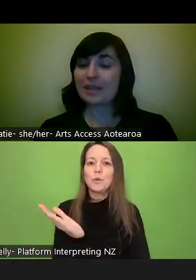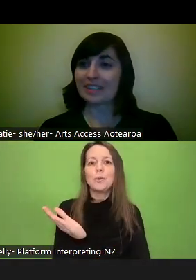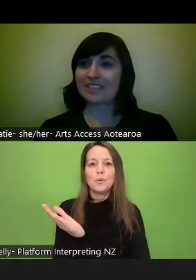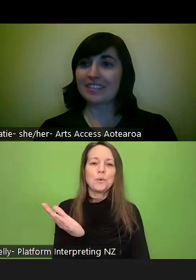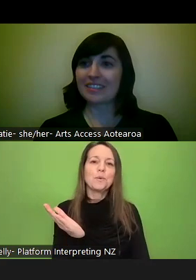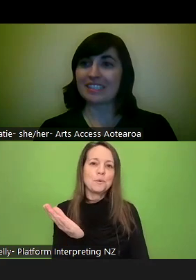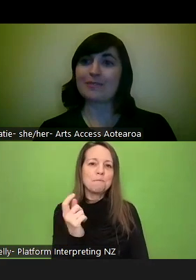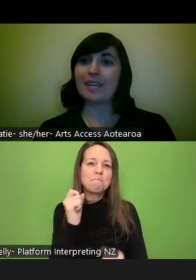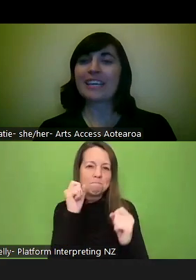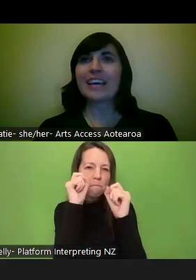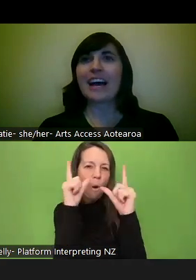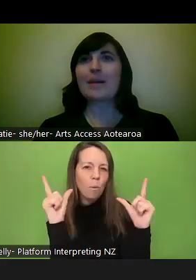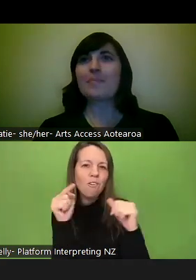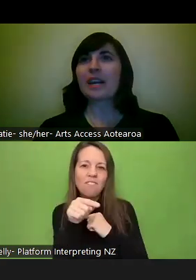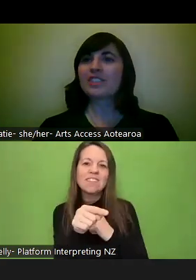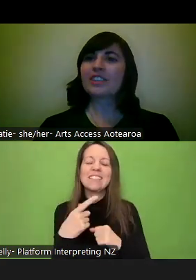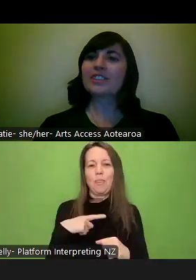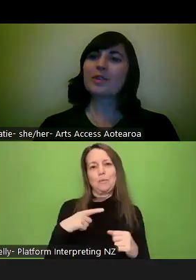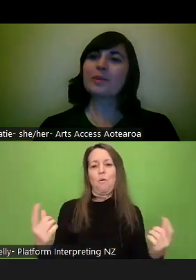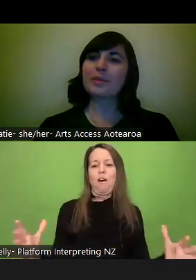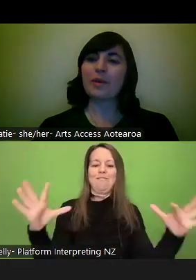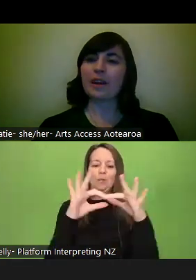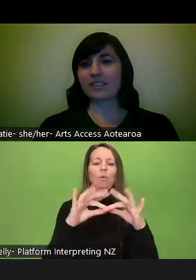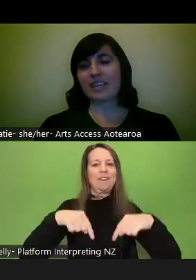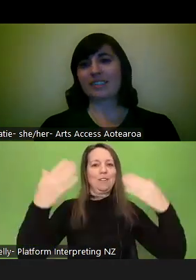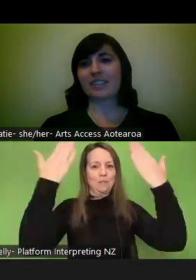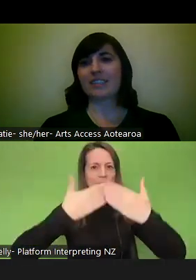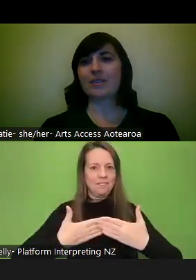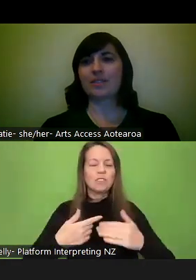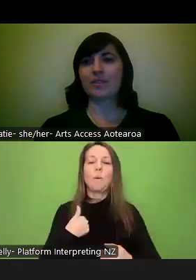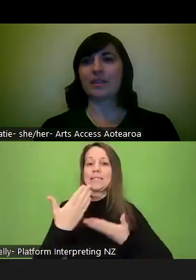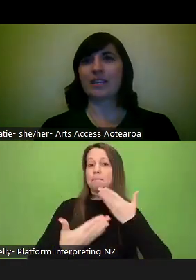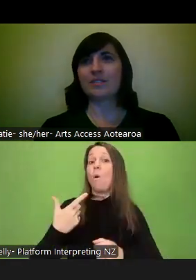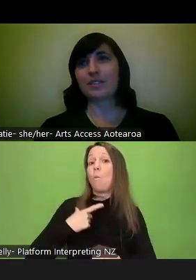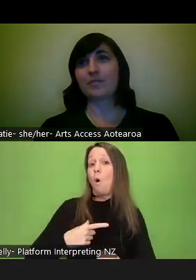with us this evening, but I'd share a little bit about why Arts Access Aotearoa, and New Zealand